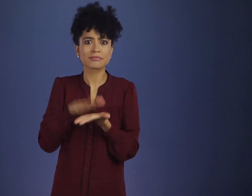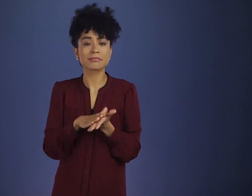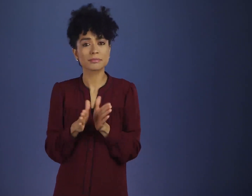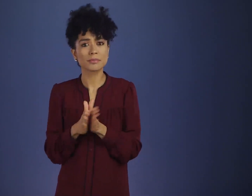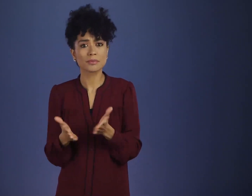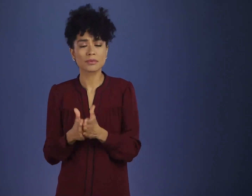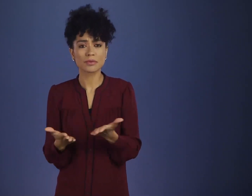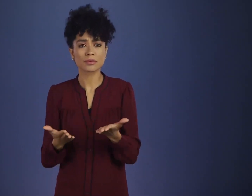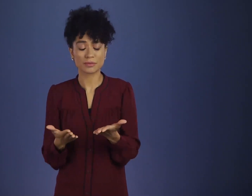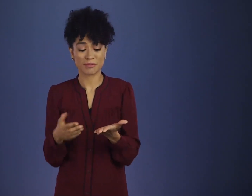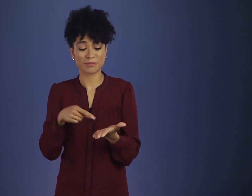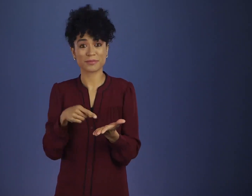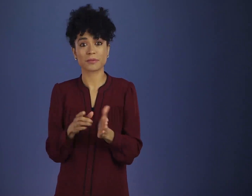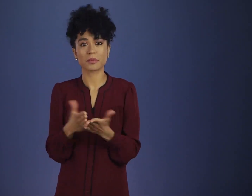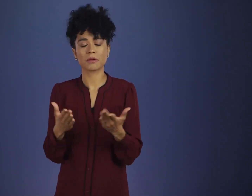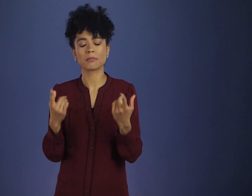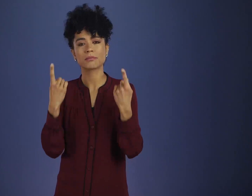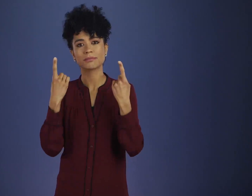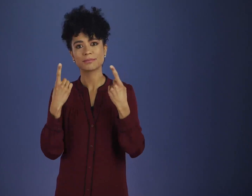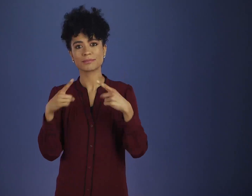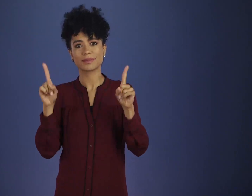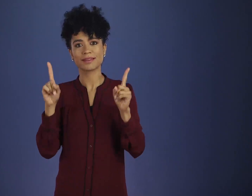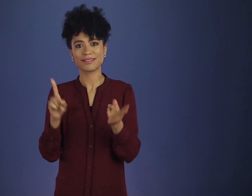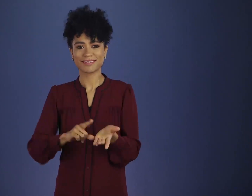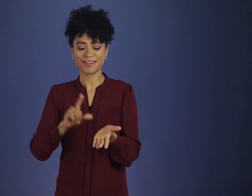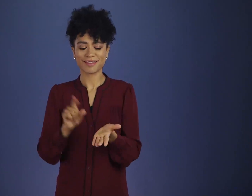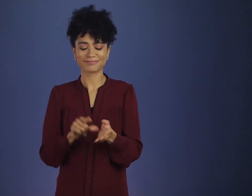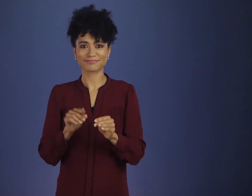which finally reached the public in April 1939.